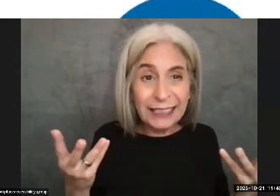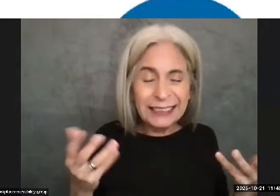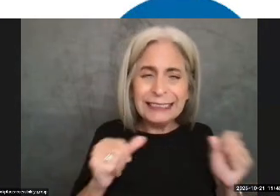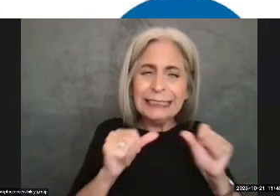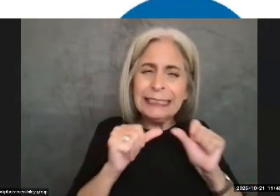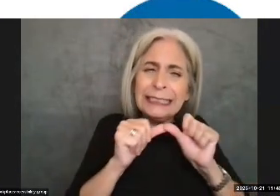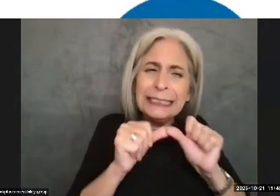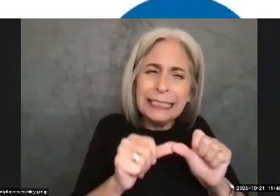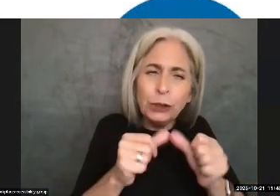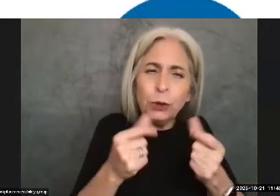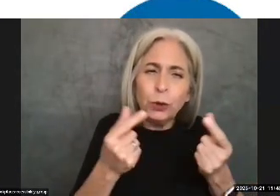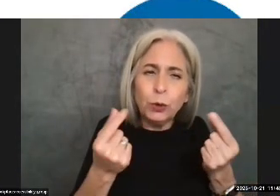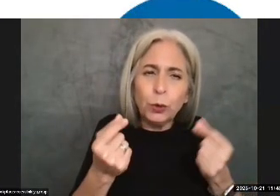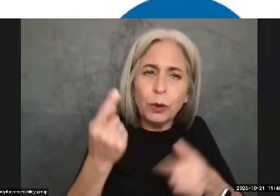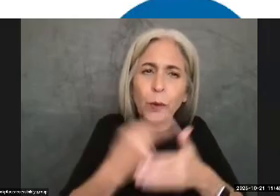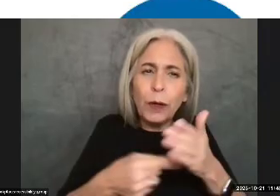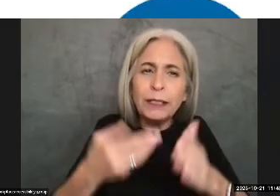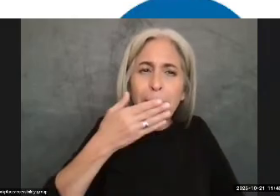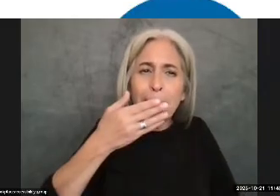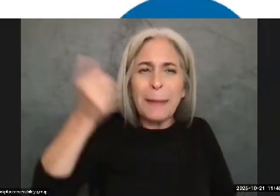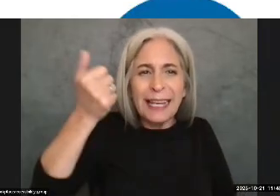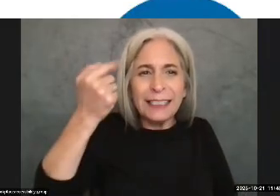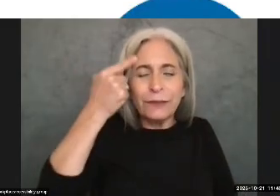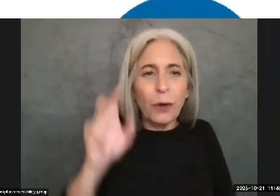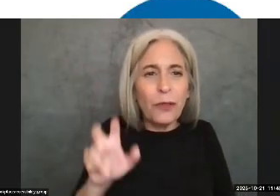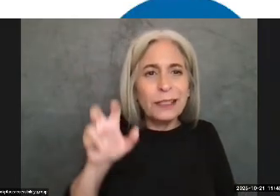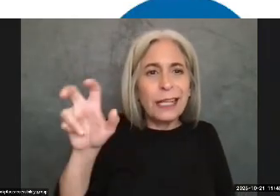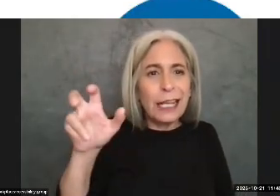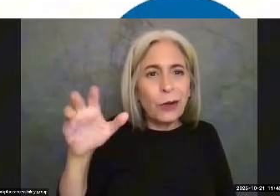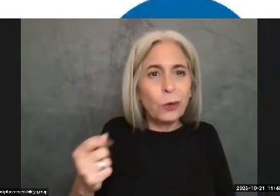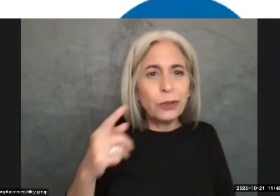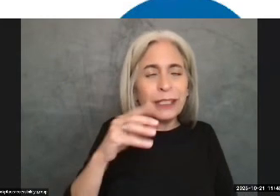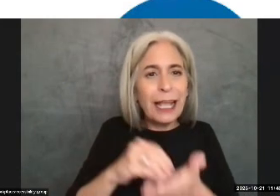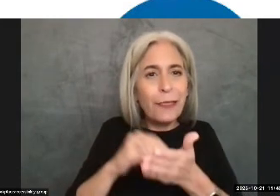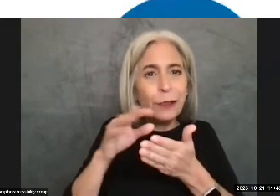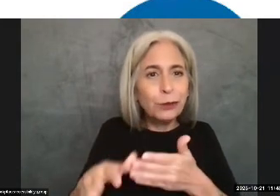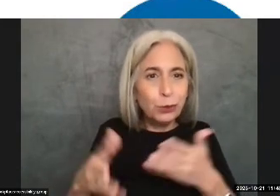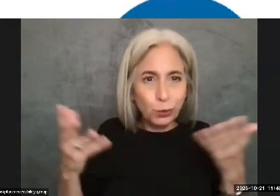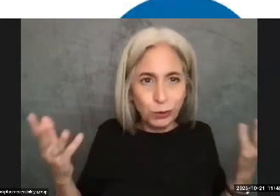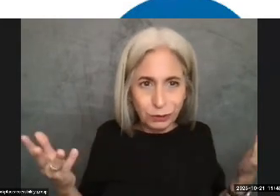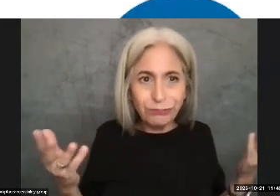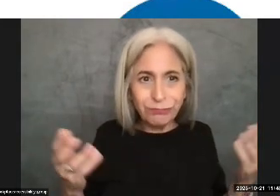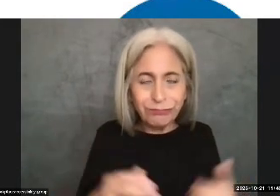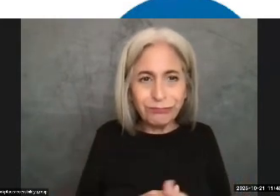Kathleen DeForest: Is just keep doing what's best for the stakeholders and the constituents.